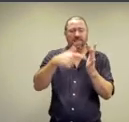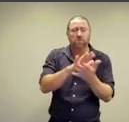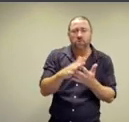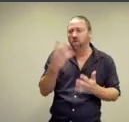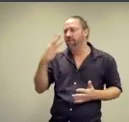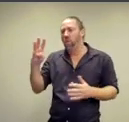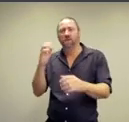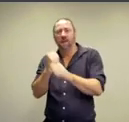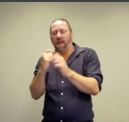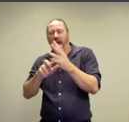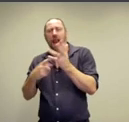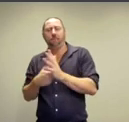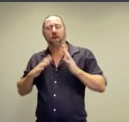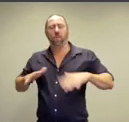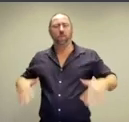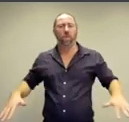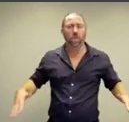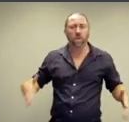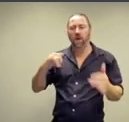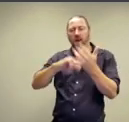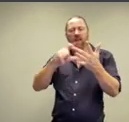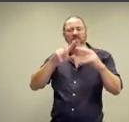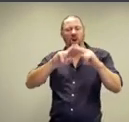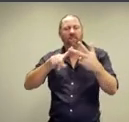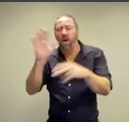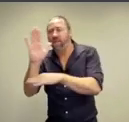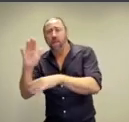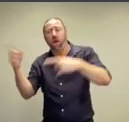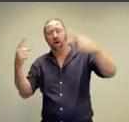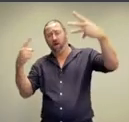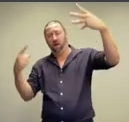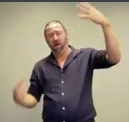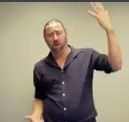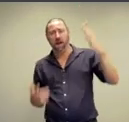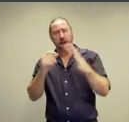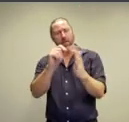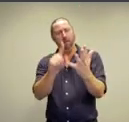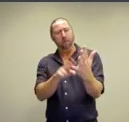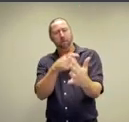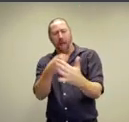tacky sci-fi films and military uniforms and the list goes on.'